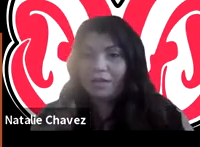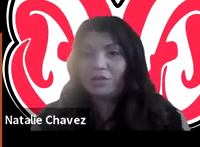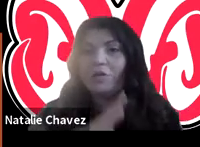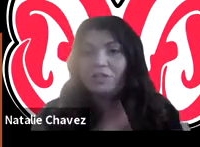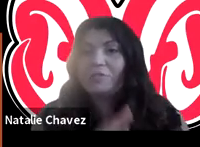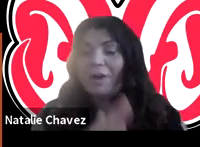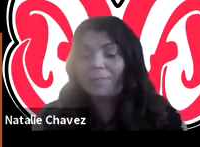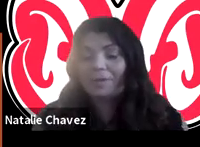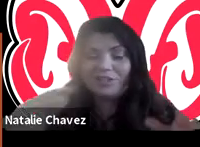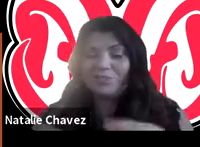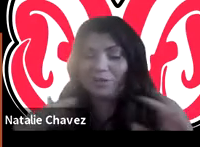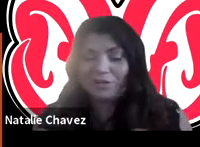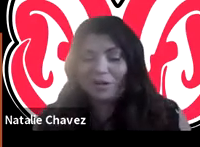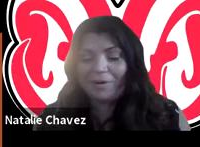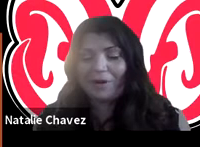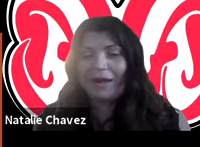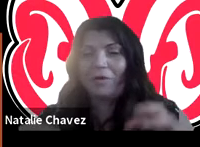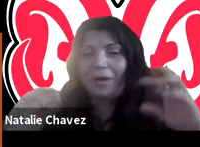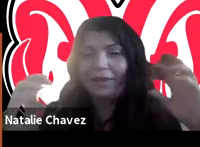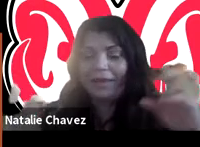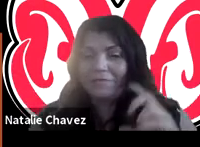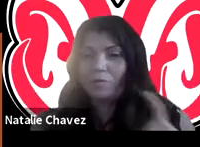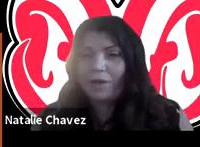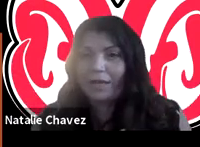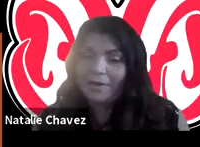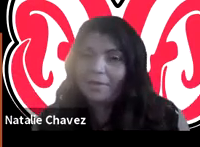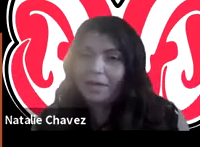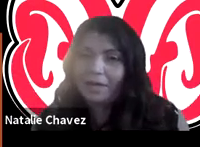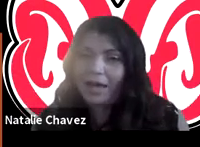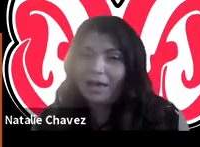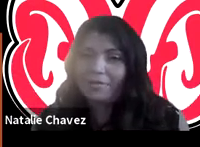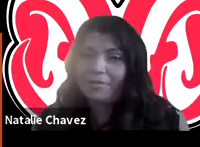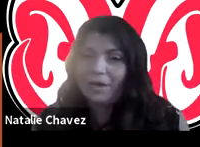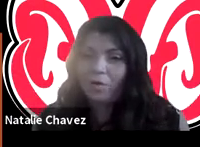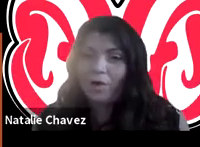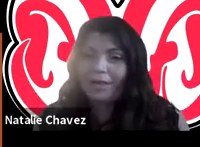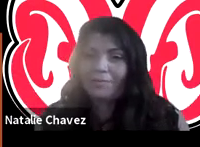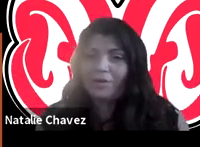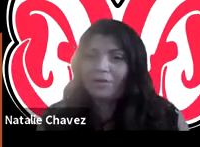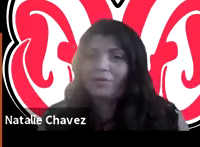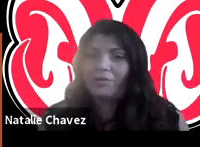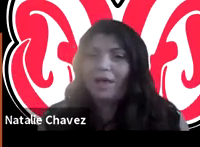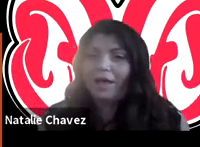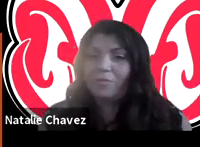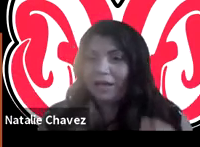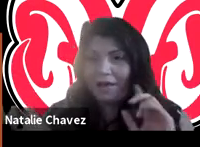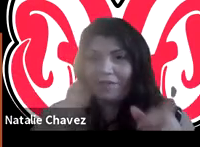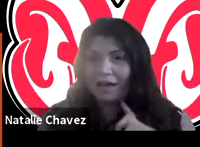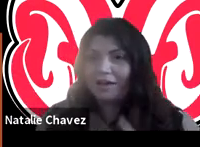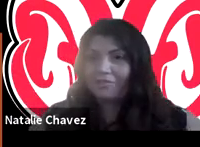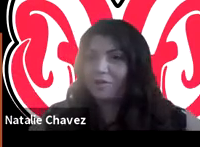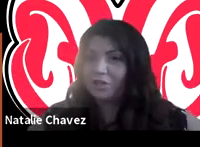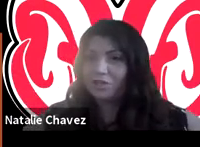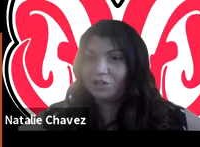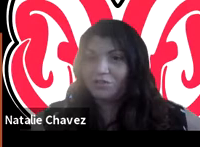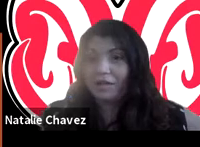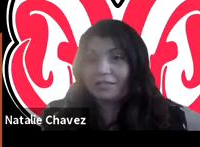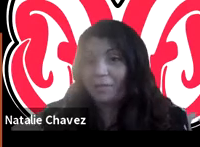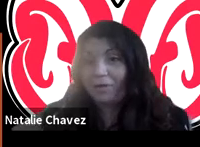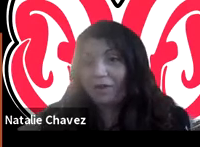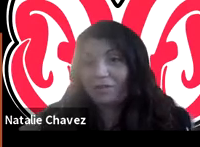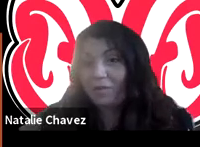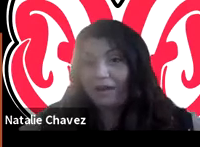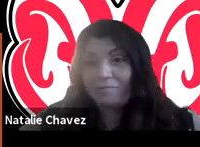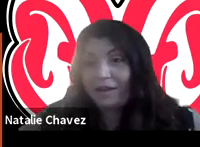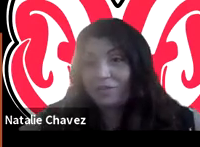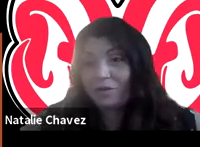Natalie Chavez: Because there are different populations that we need to talk about right now but like if you want to email me or I can email you we can have that kind of conversation because that'd be perfect. We have plenty of students.